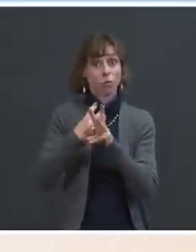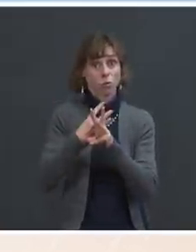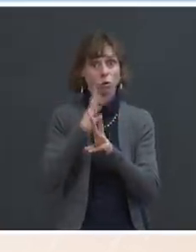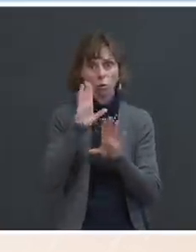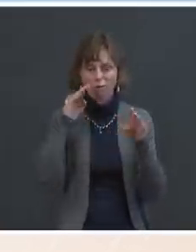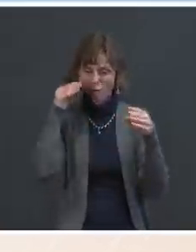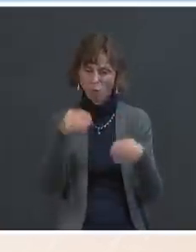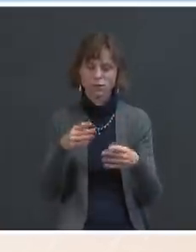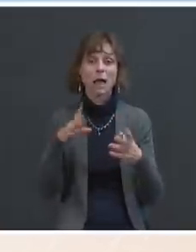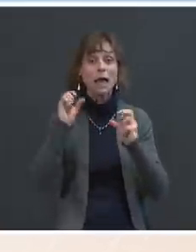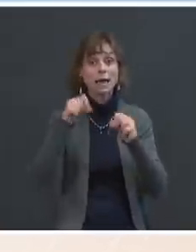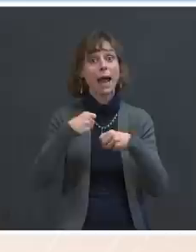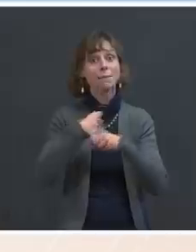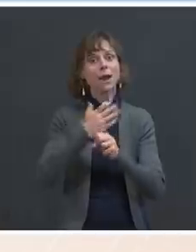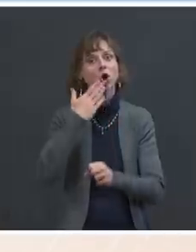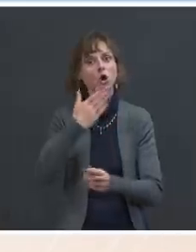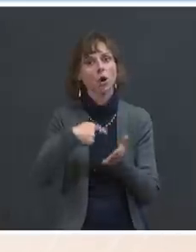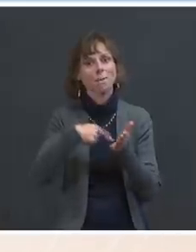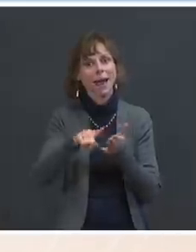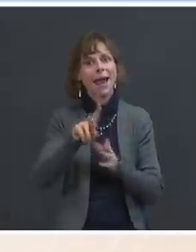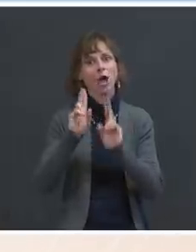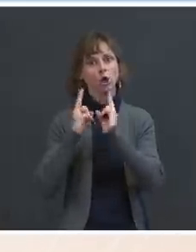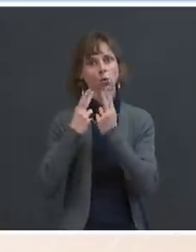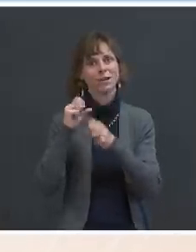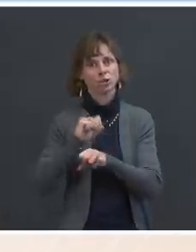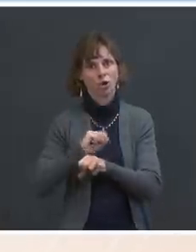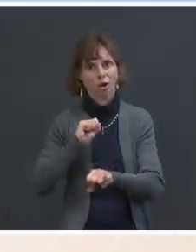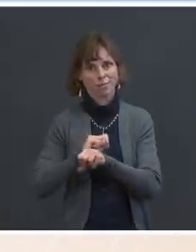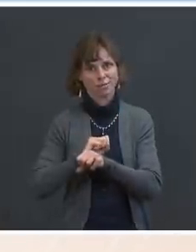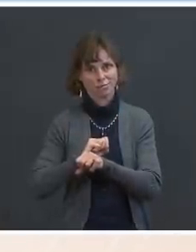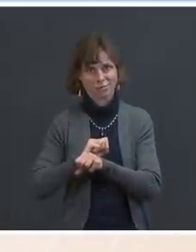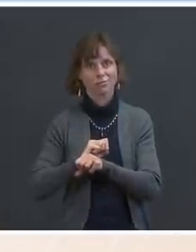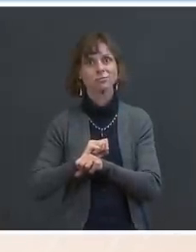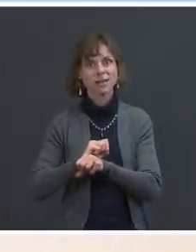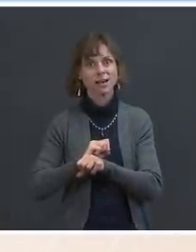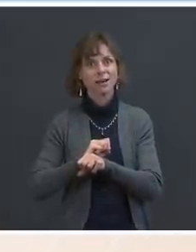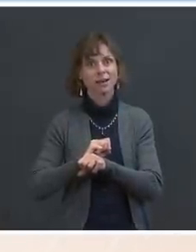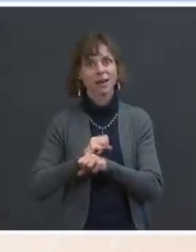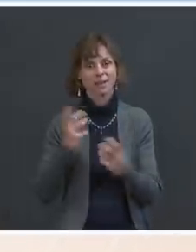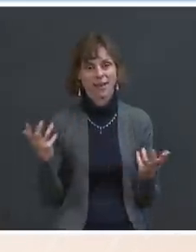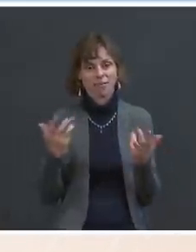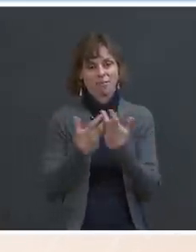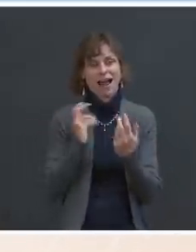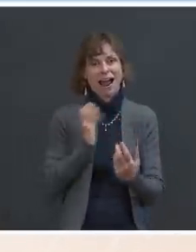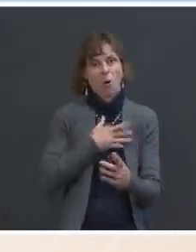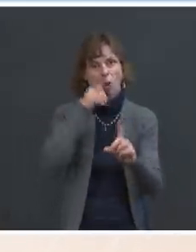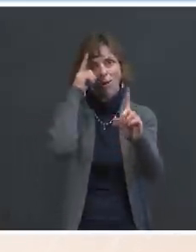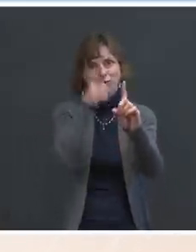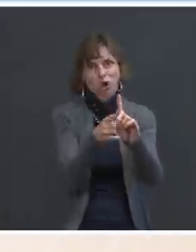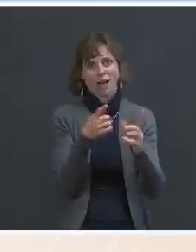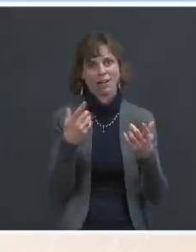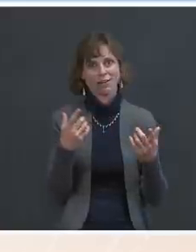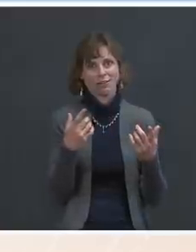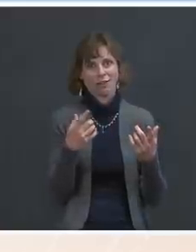can create good-paying union jobs that are also consistent with our objective of addressing the climate crisis.